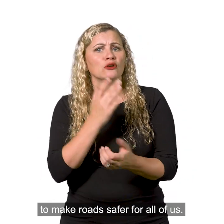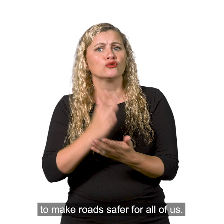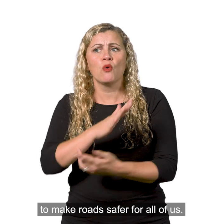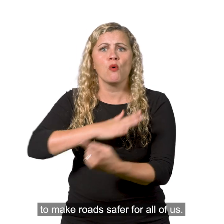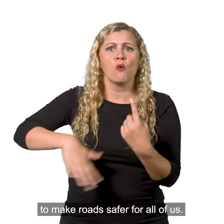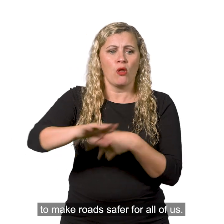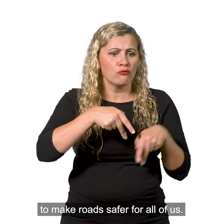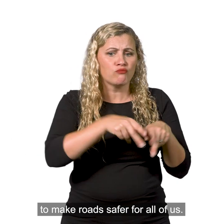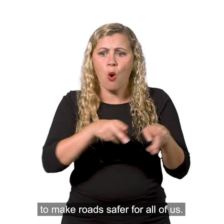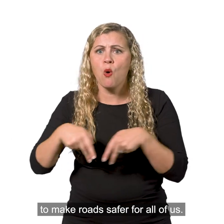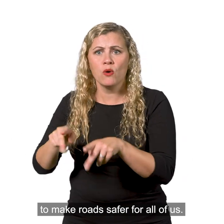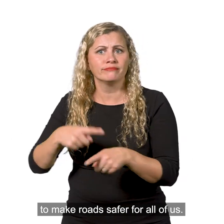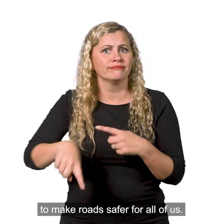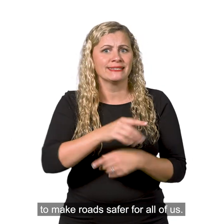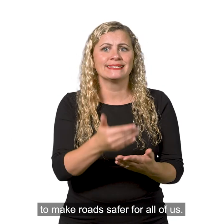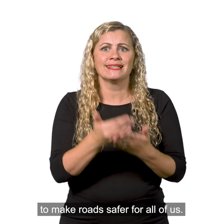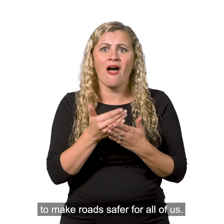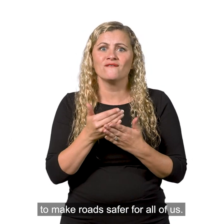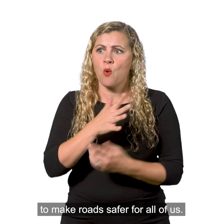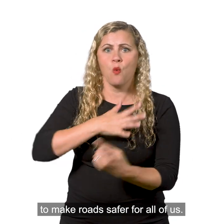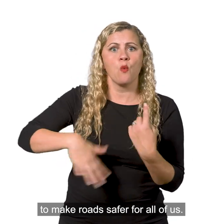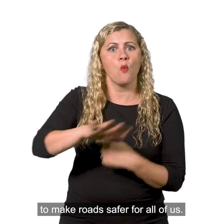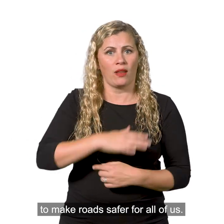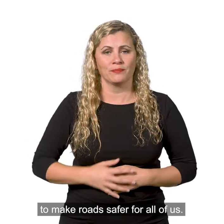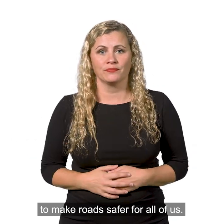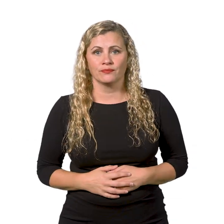to make roads safer for all of us.